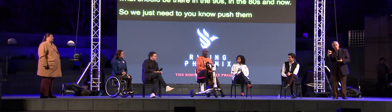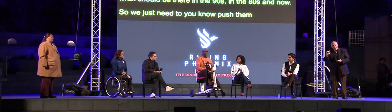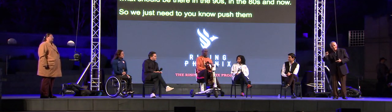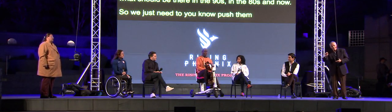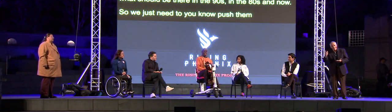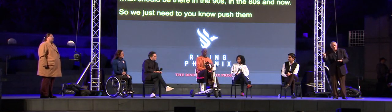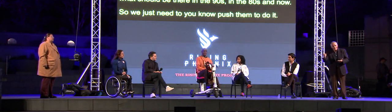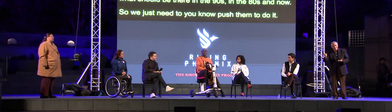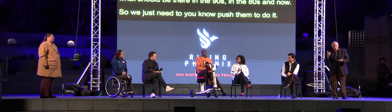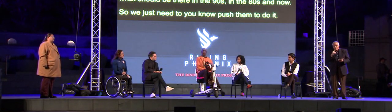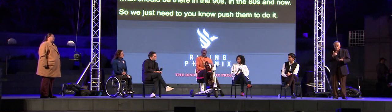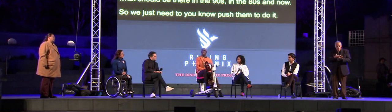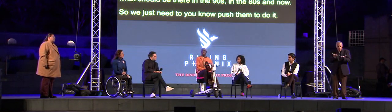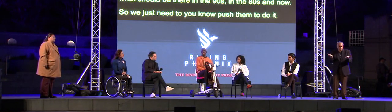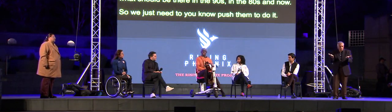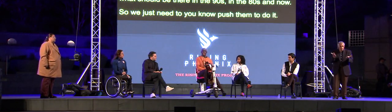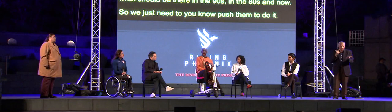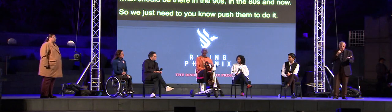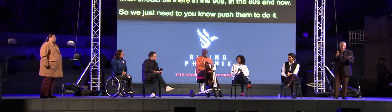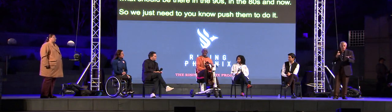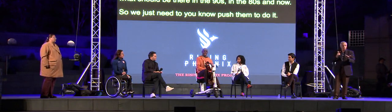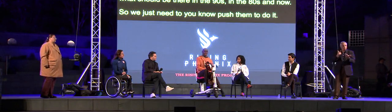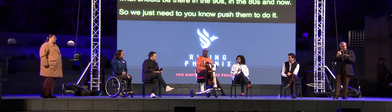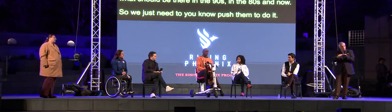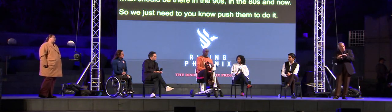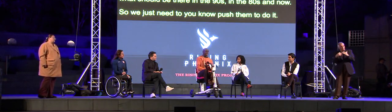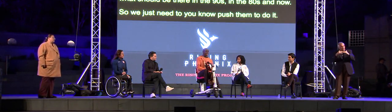Everybody's talking about diversity and inclusion,